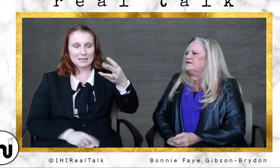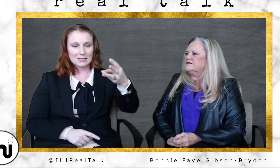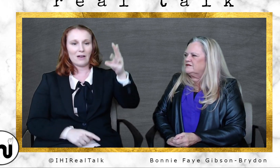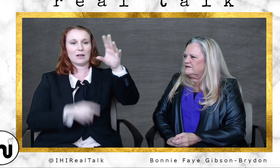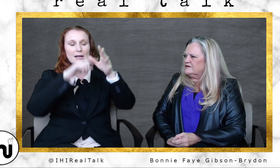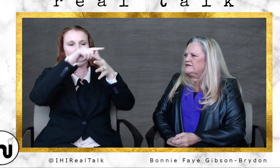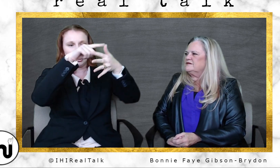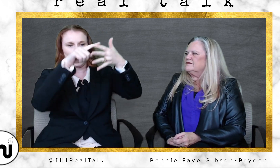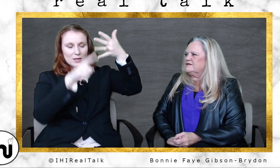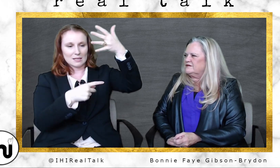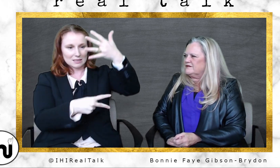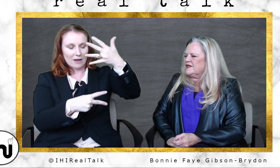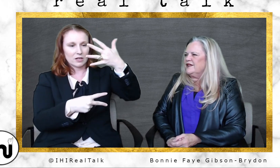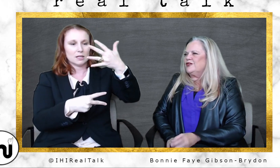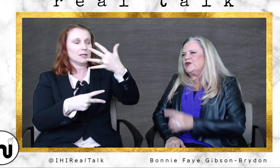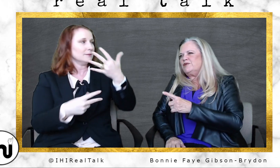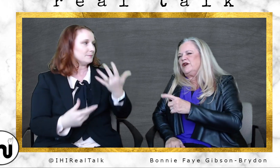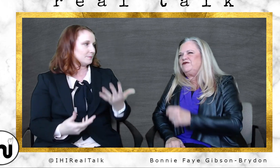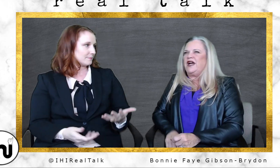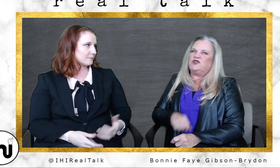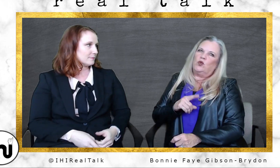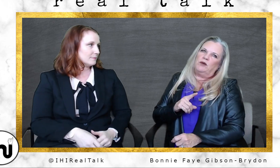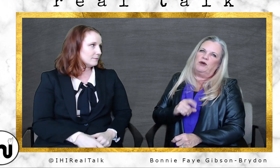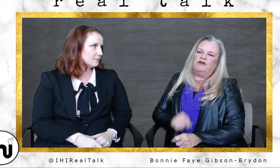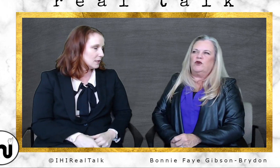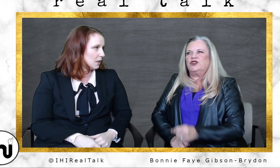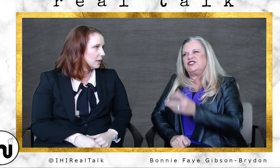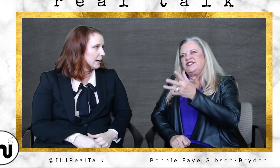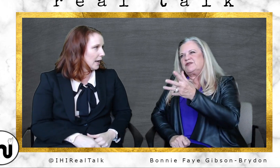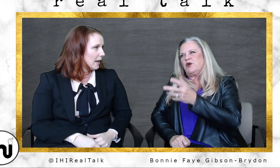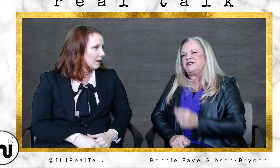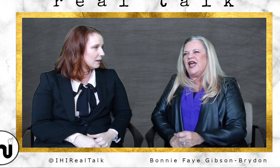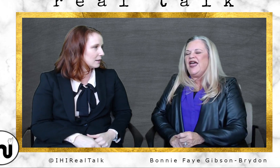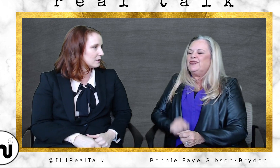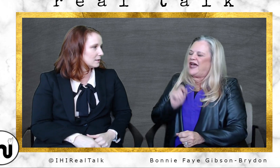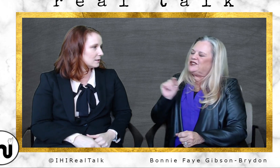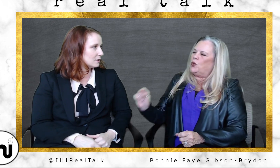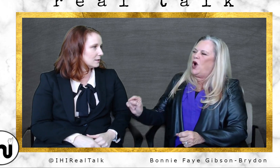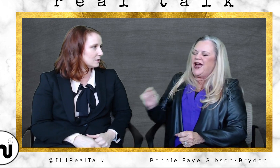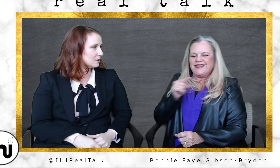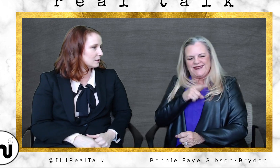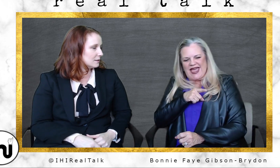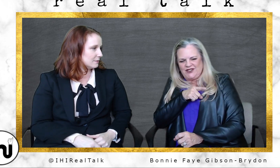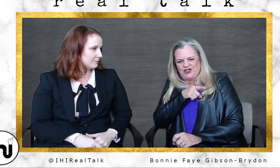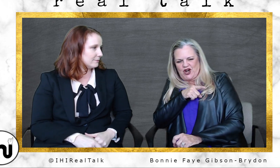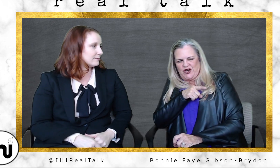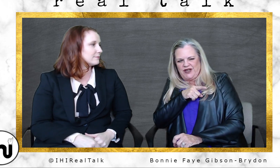seven. I gotta know these seven. Bonnie: 3.5 to 1.4 to 6... Desirée: Yeah! Bonnie: That's why that started